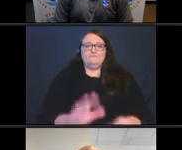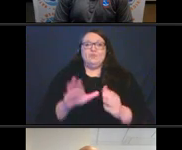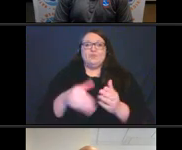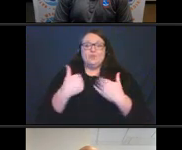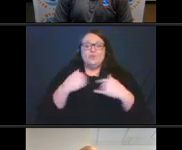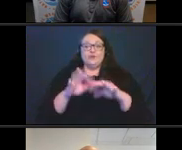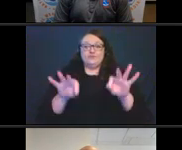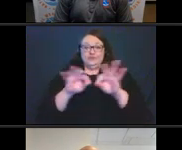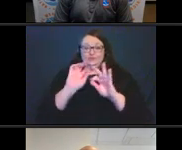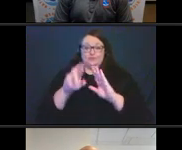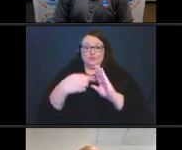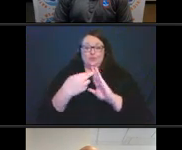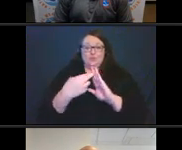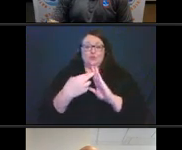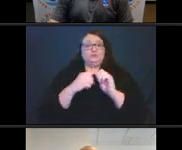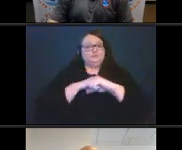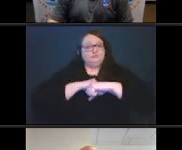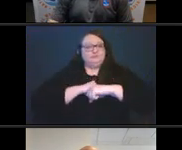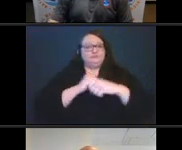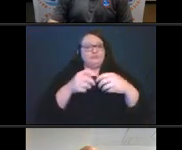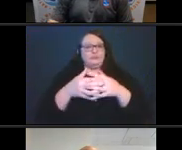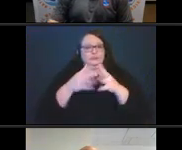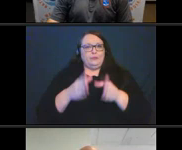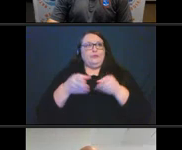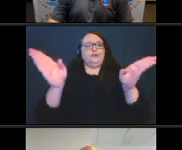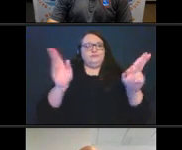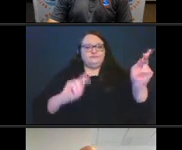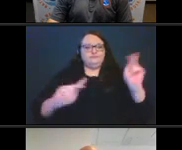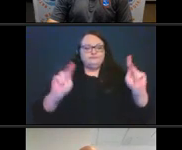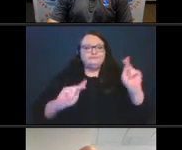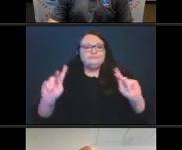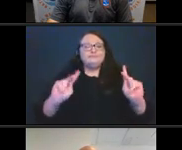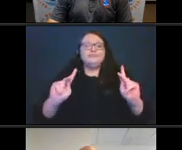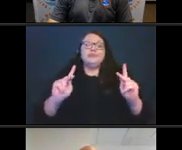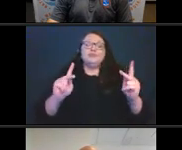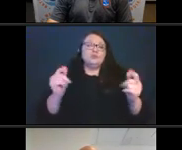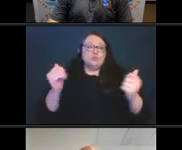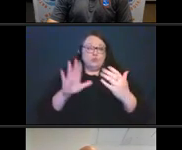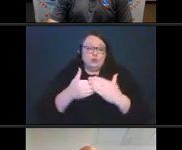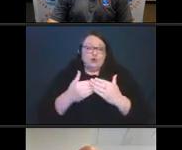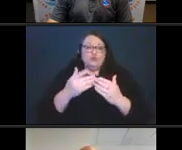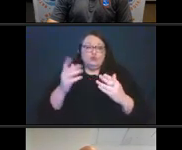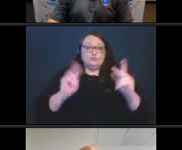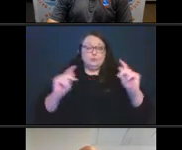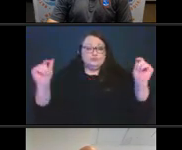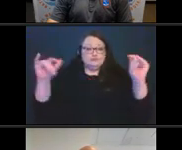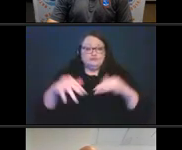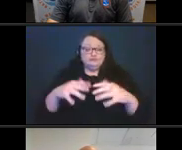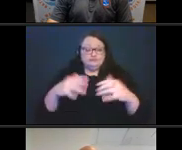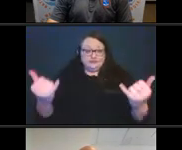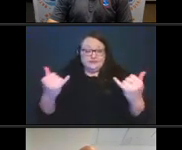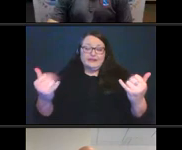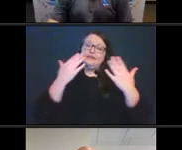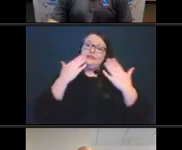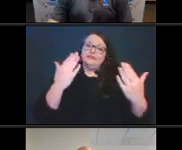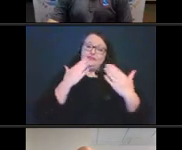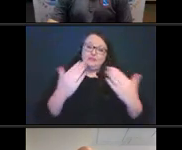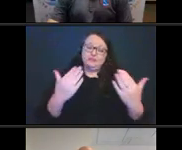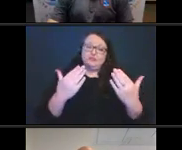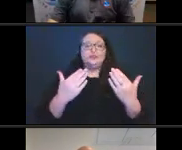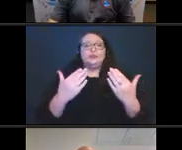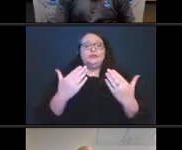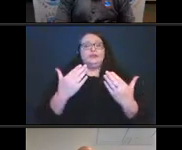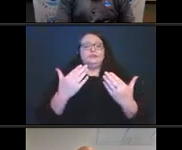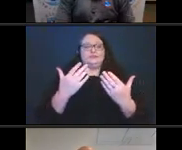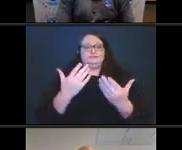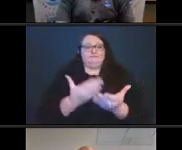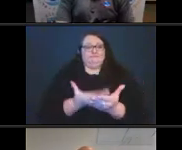So, thank you for the so many individuals joining us today. Really, that just shows that we all play